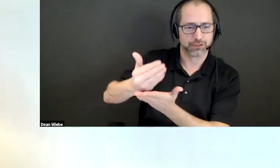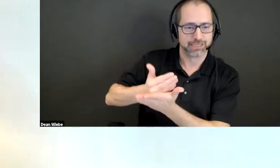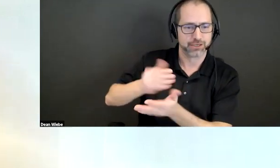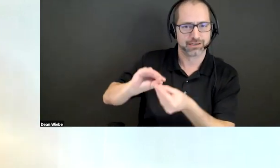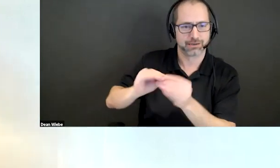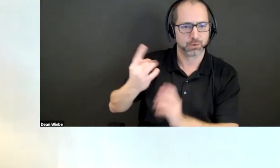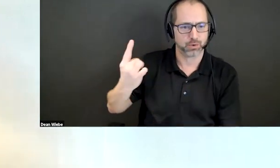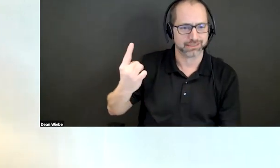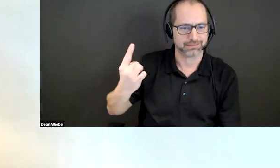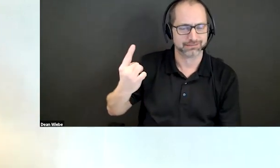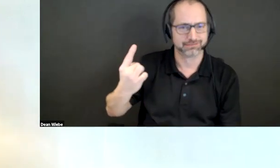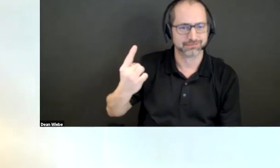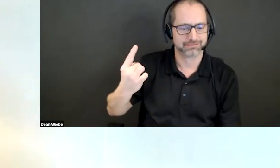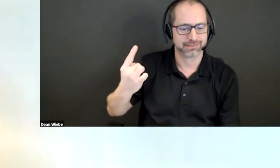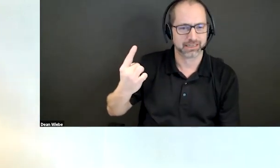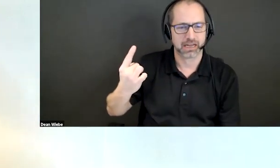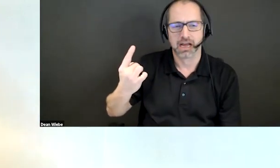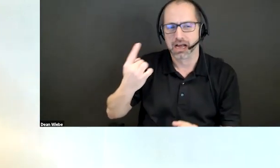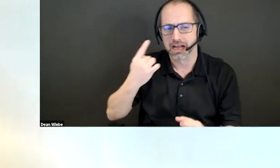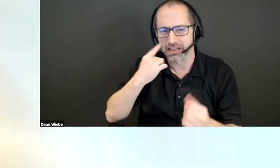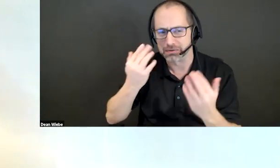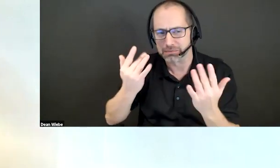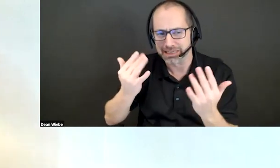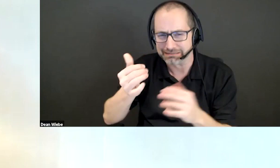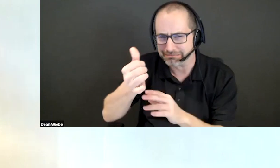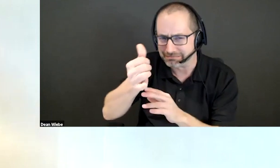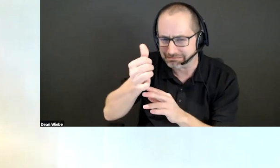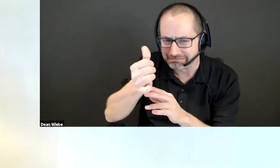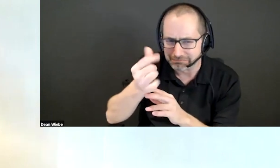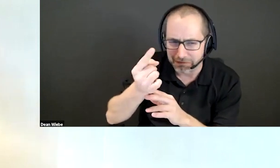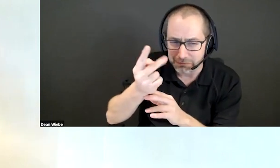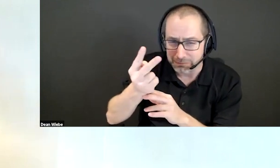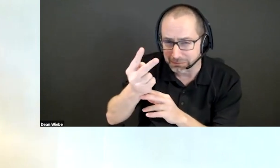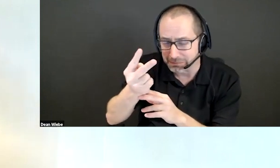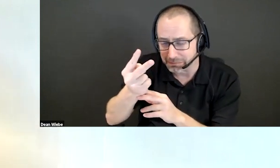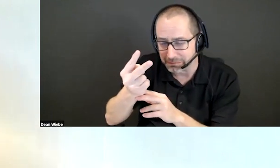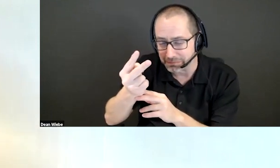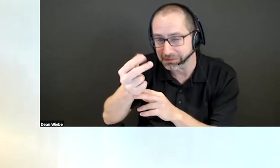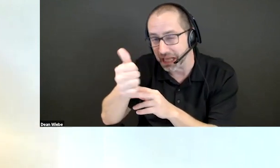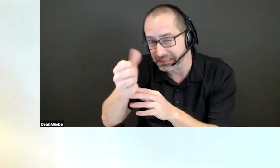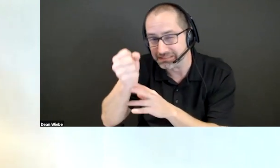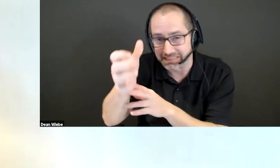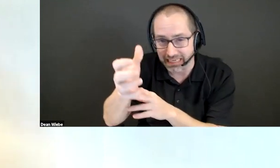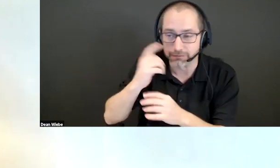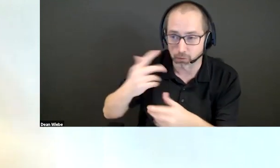it just one or two or maybe 10 seconds for everyone to join in thank you for taking